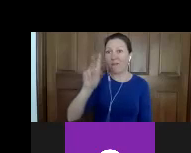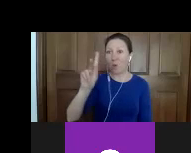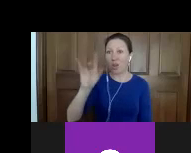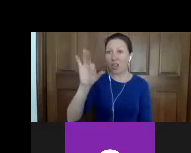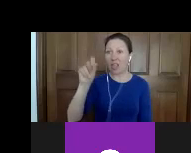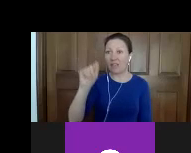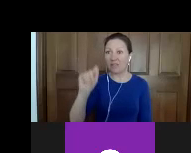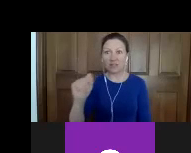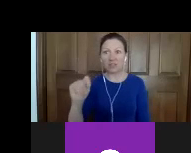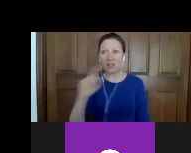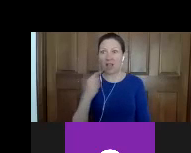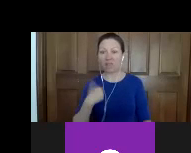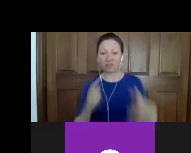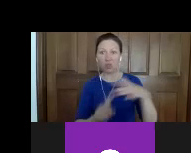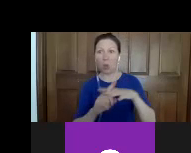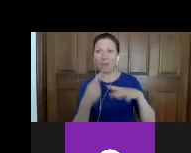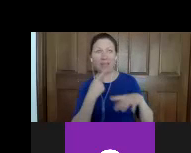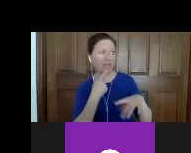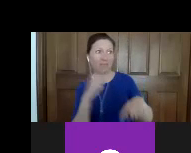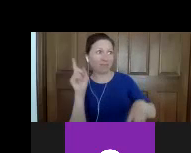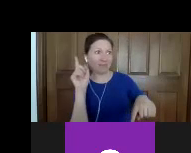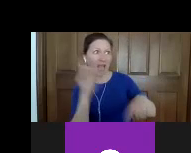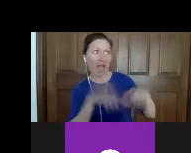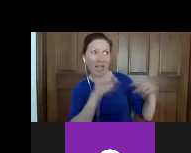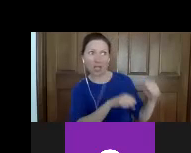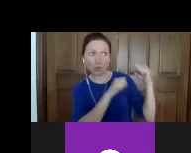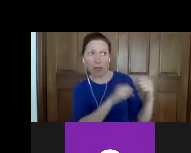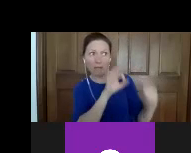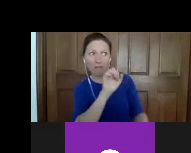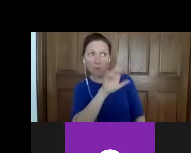me to another position, I basically cannot continue to perform that job. That specific